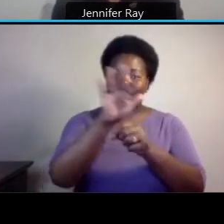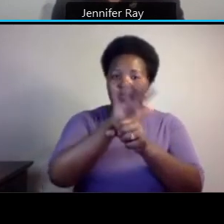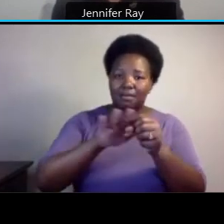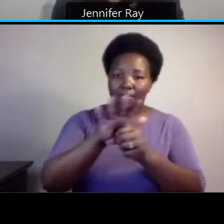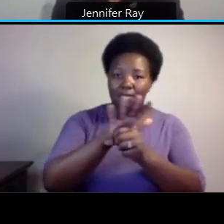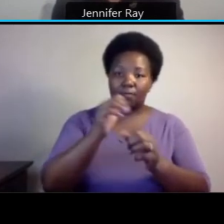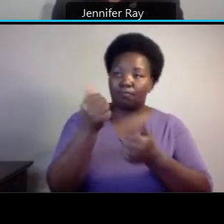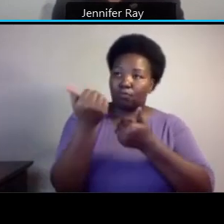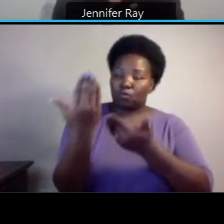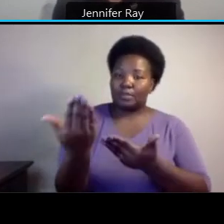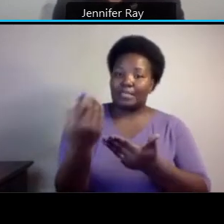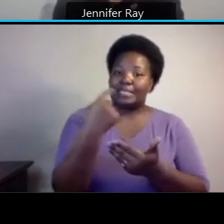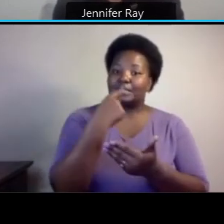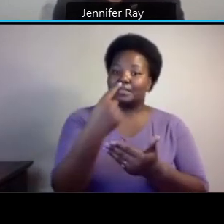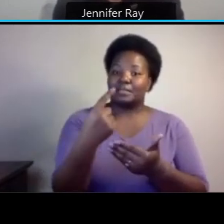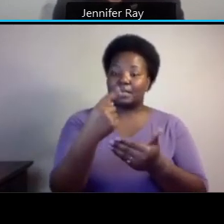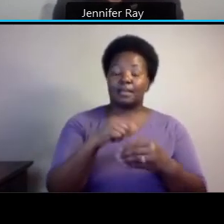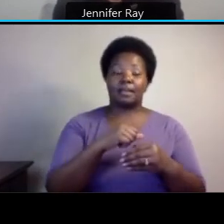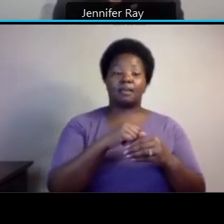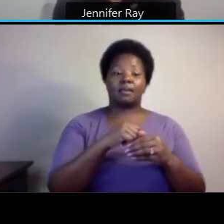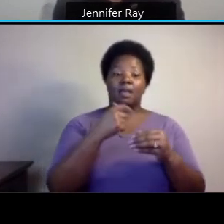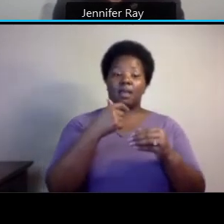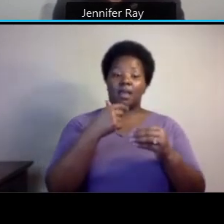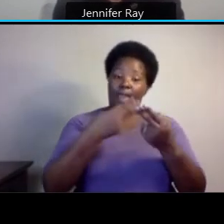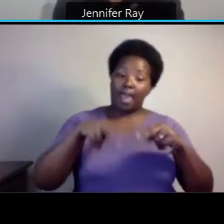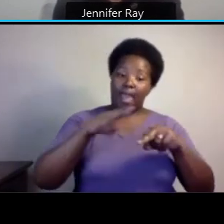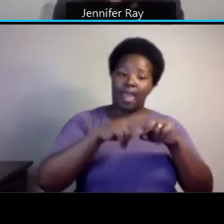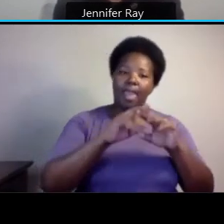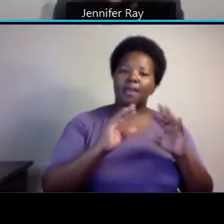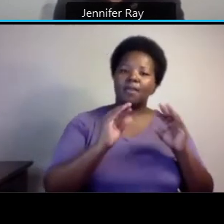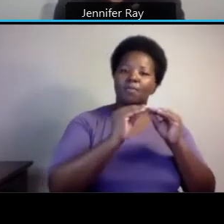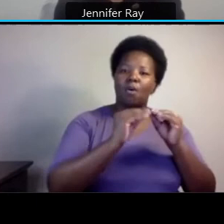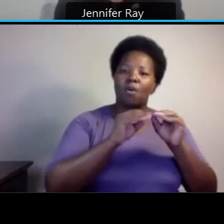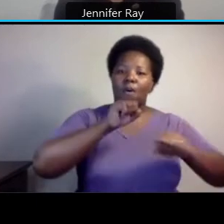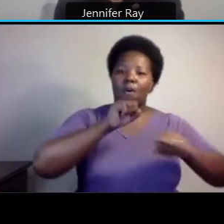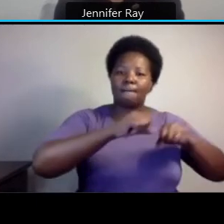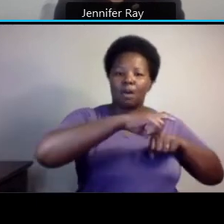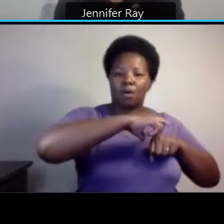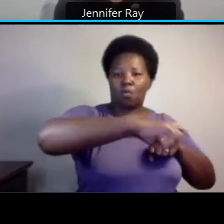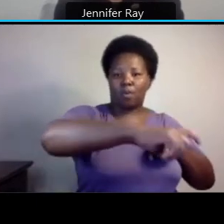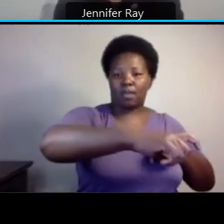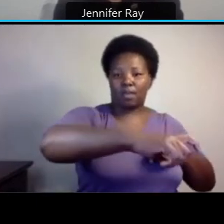a bikeway west of the intersection and ddot will need to study this as a separate project